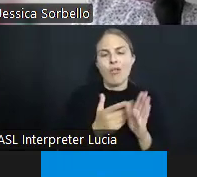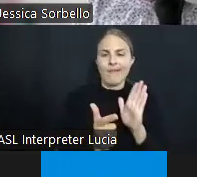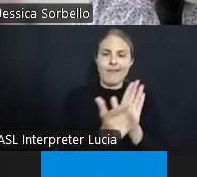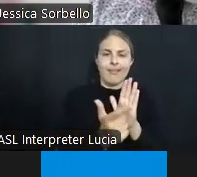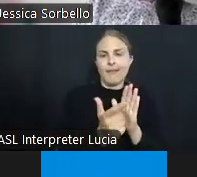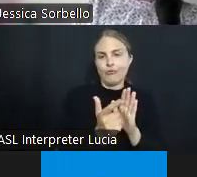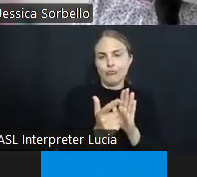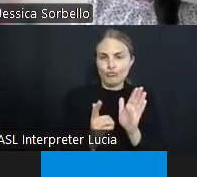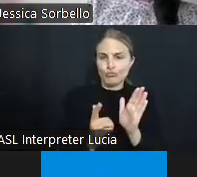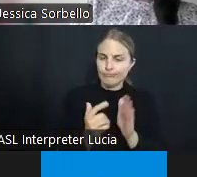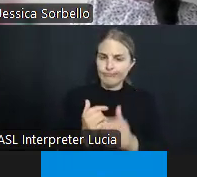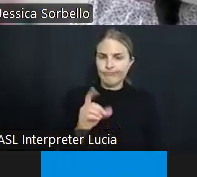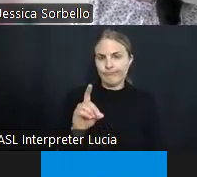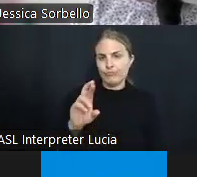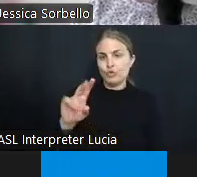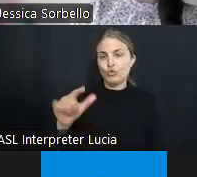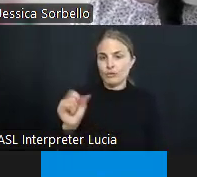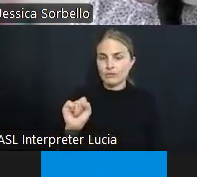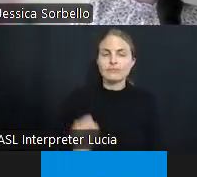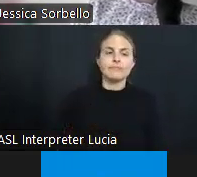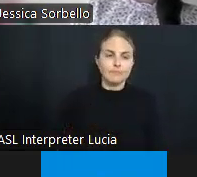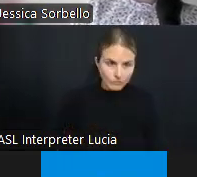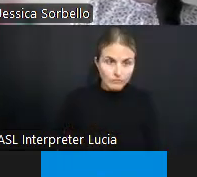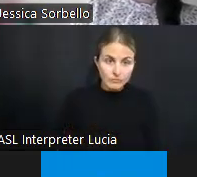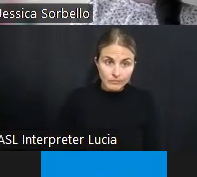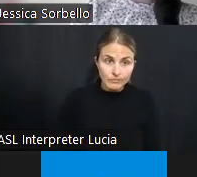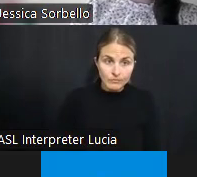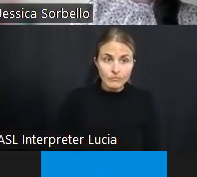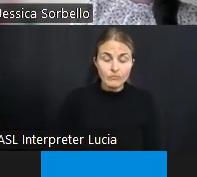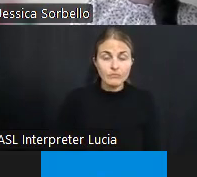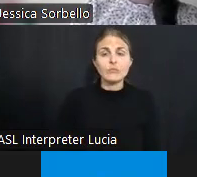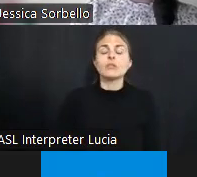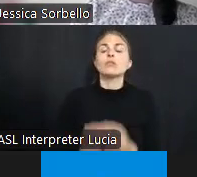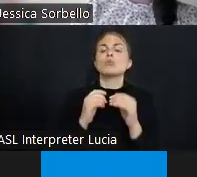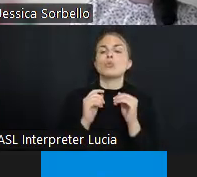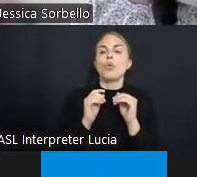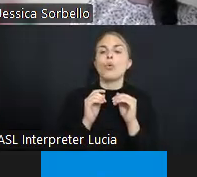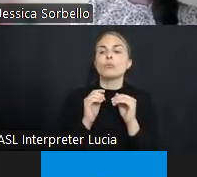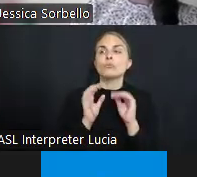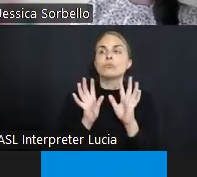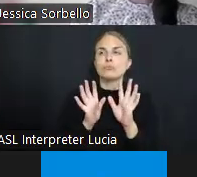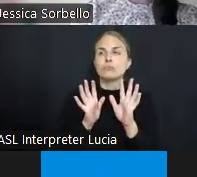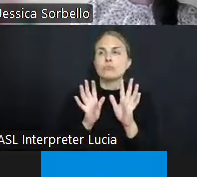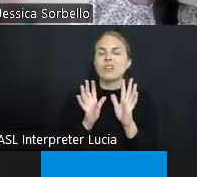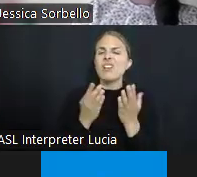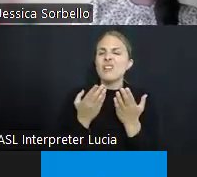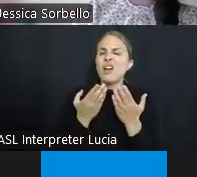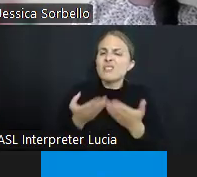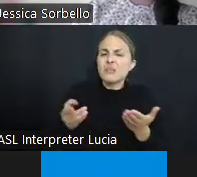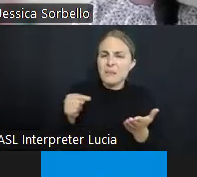we talk about substances, we look at them as value neutral. Fentanyl is not bad. Fentanyl serves a purpose. For anybody